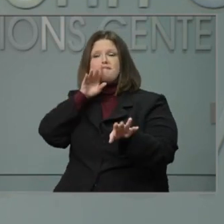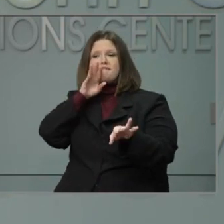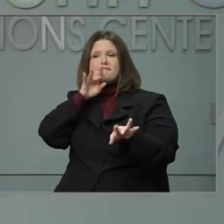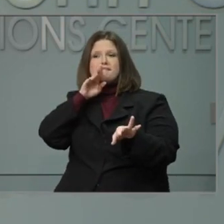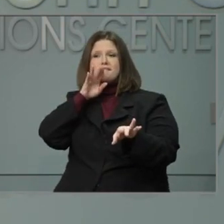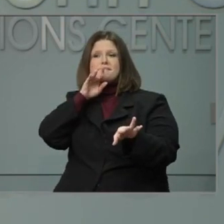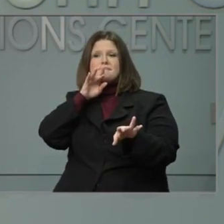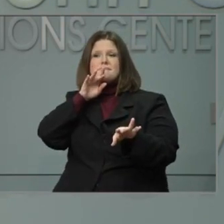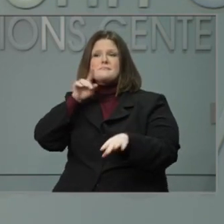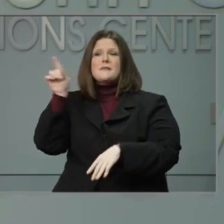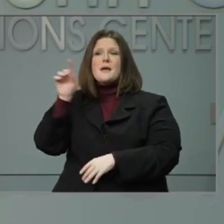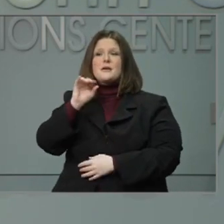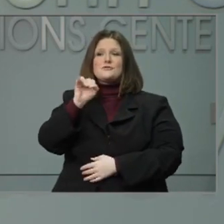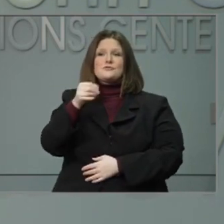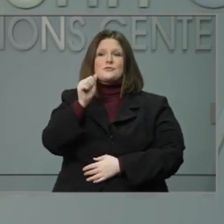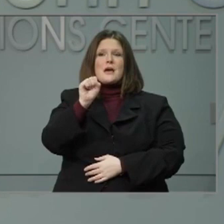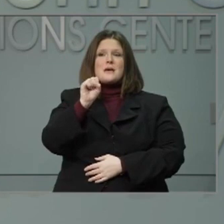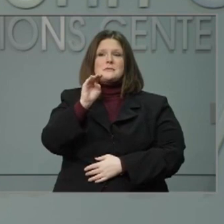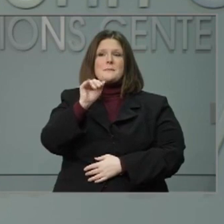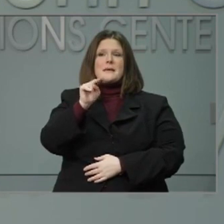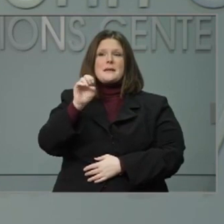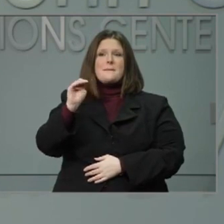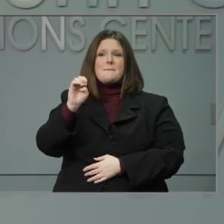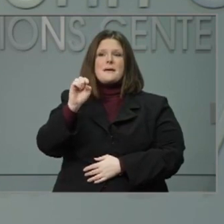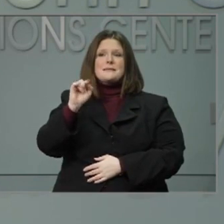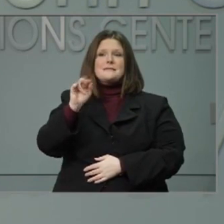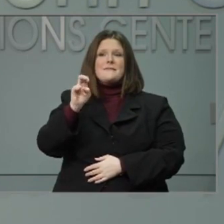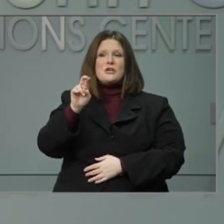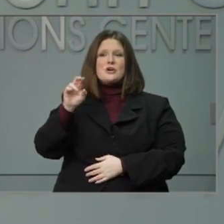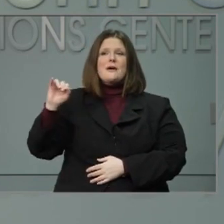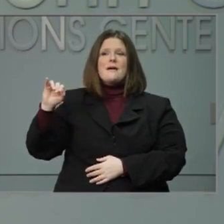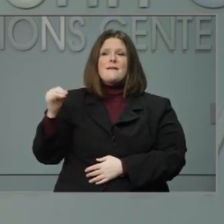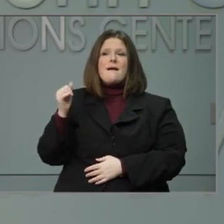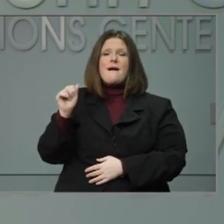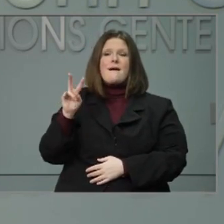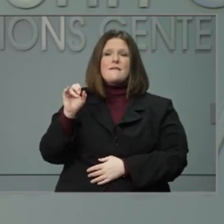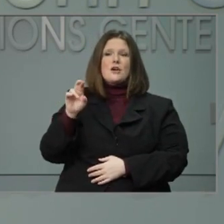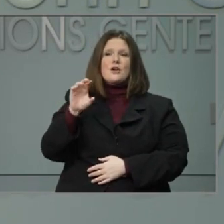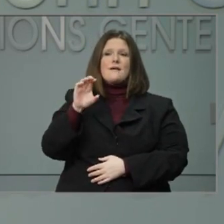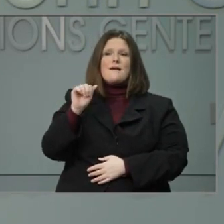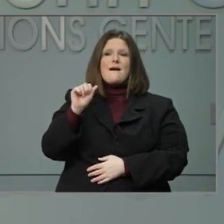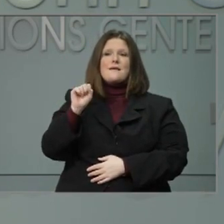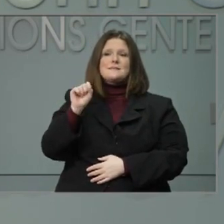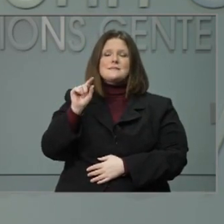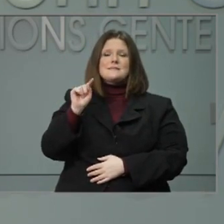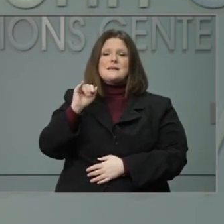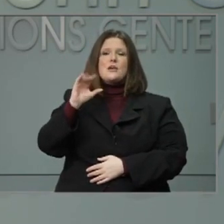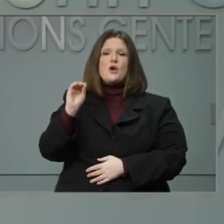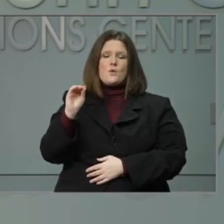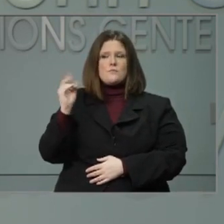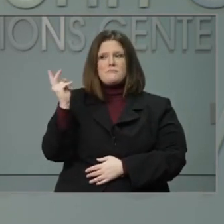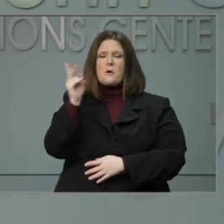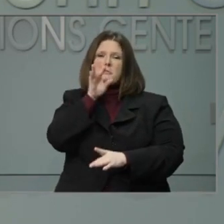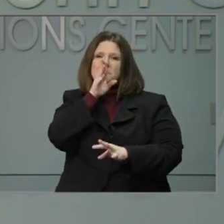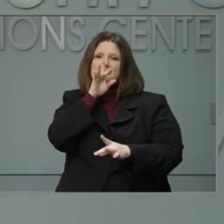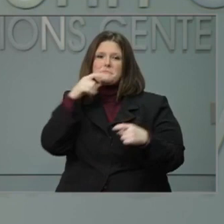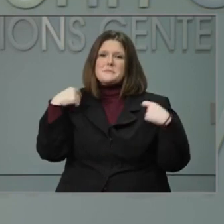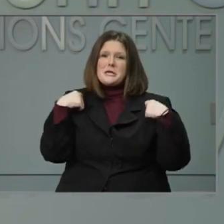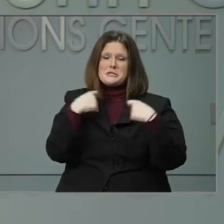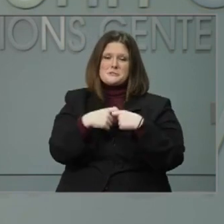ARE OUR SIGN LANGUAGE INTERPRETERS. BEHIND THE SCENES, JAZMINE MEANT TO VEER AND HAVE A YEAR CASTILLO WHO ARE OUR SPANISH LANGUAGE